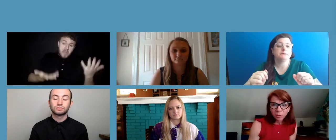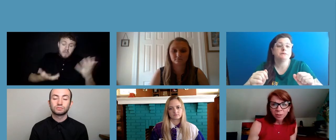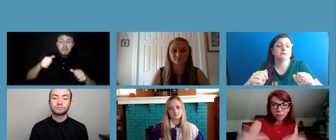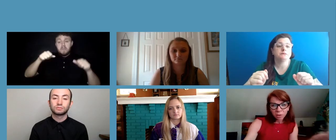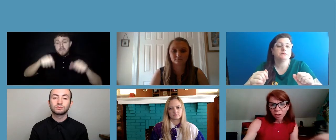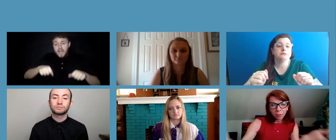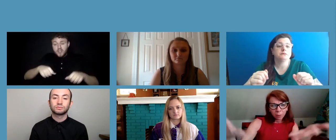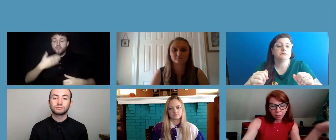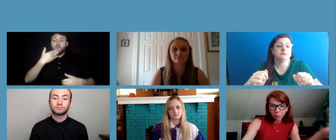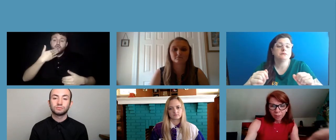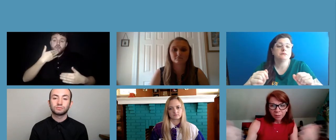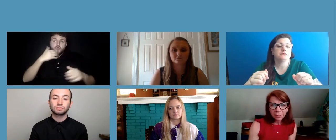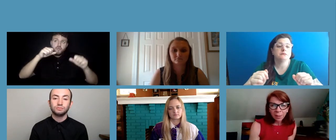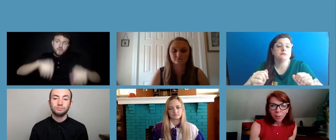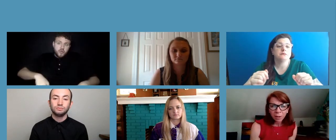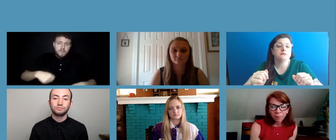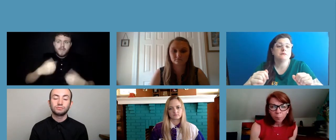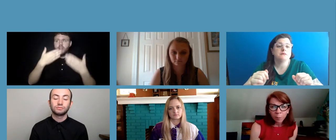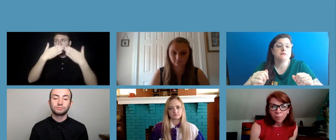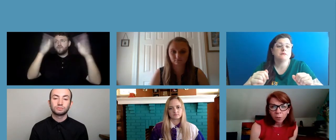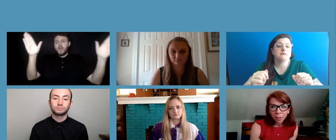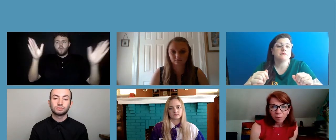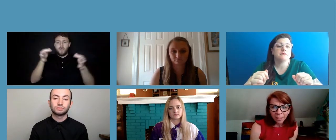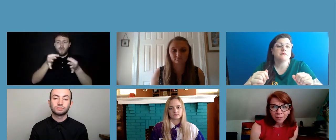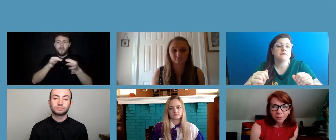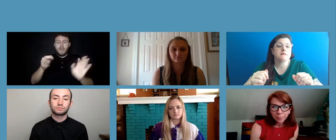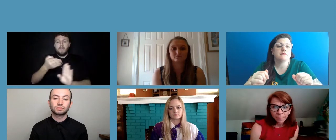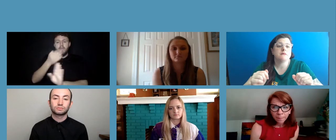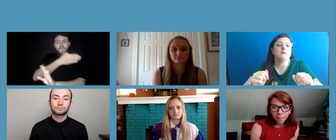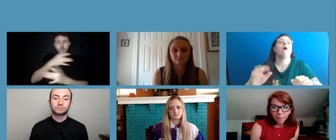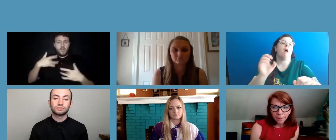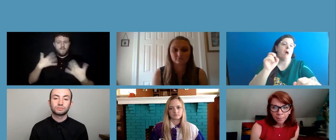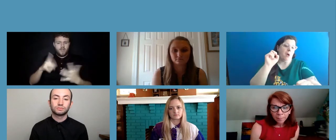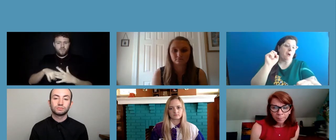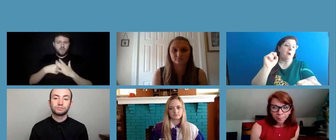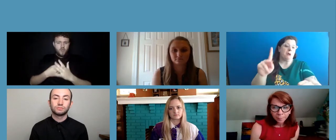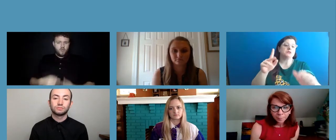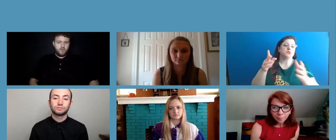just as a general statement, before an event.